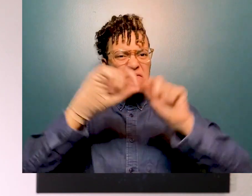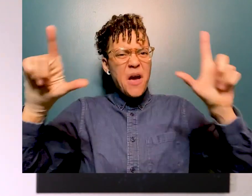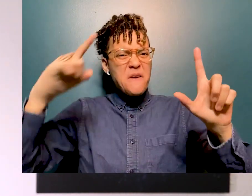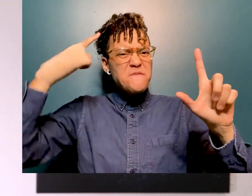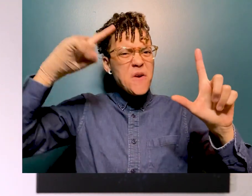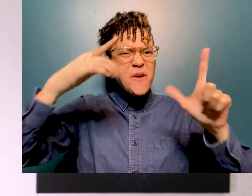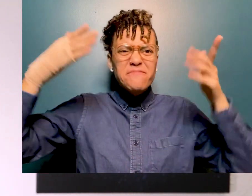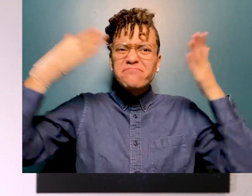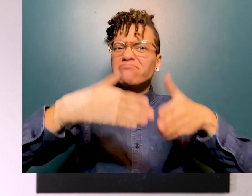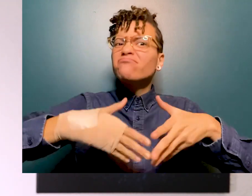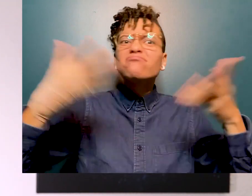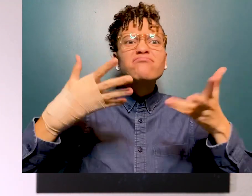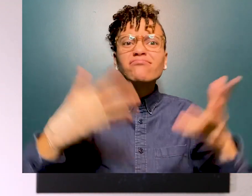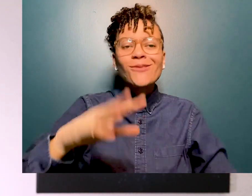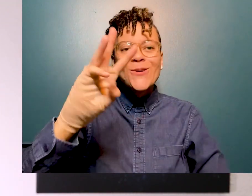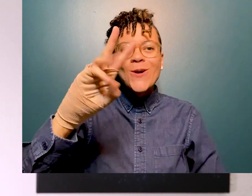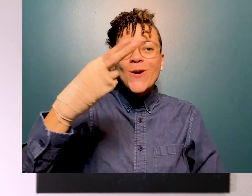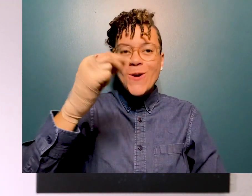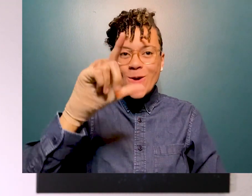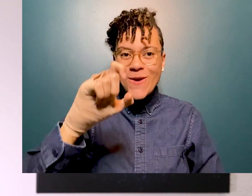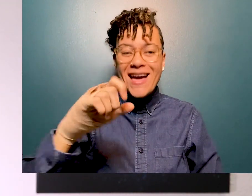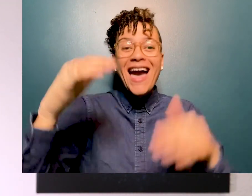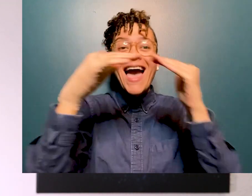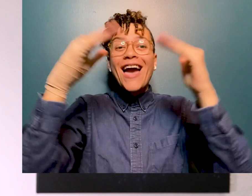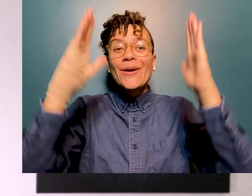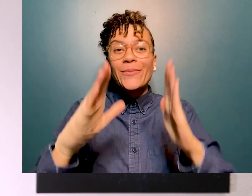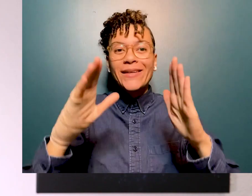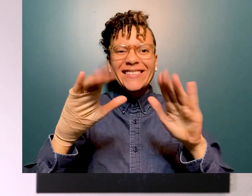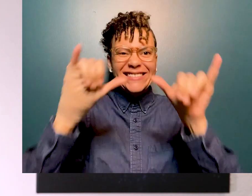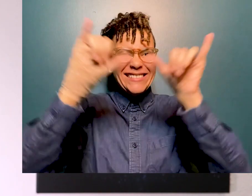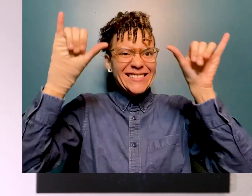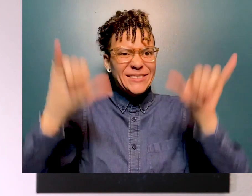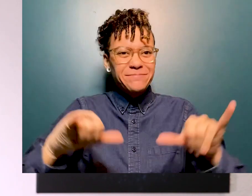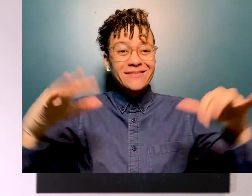So let's get right into it. First let's define our topic.